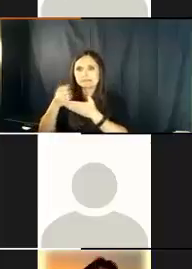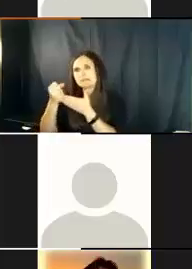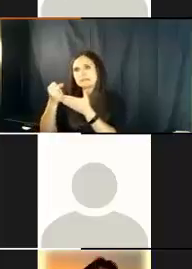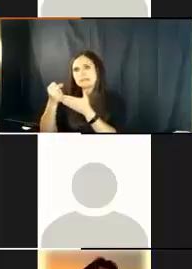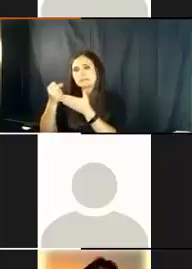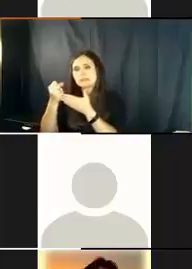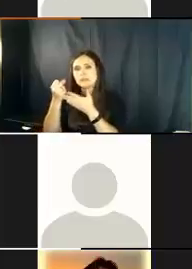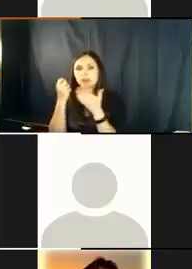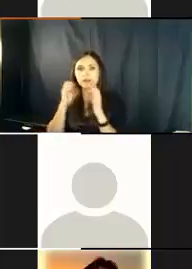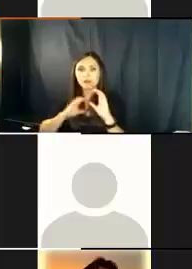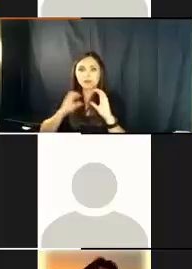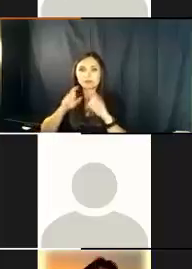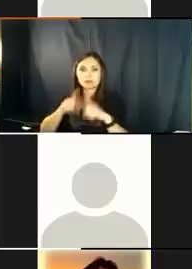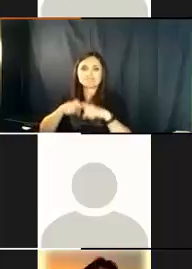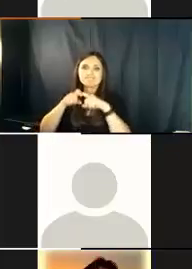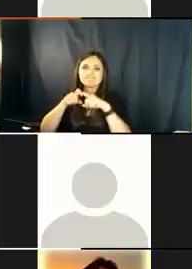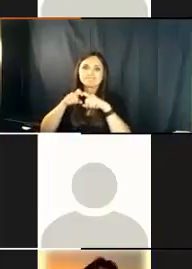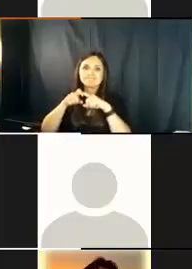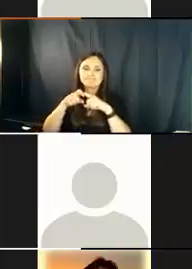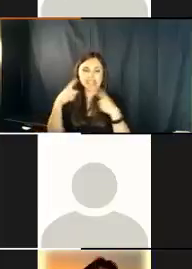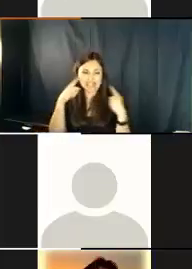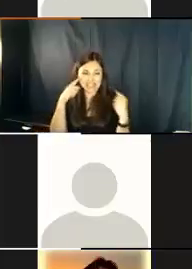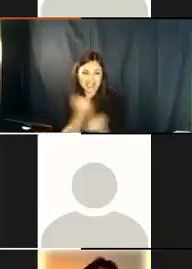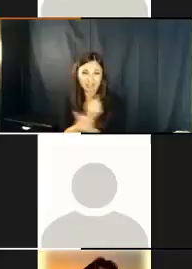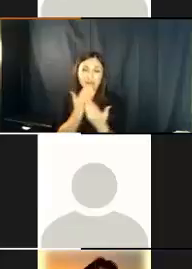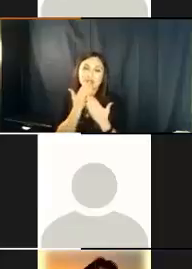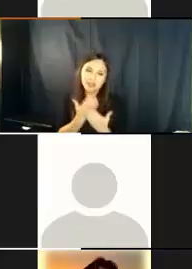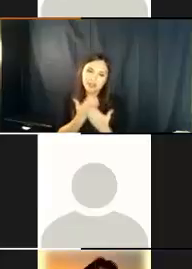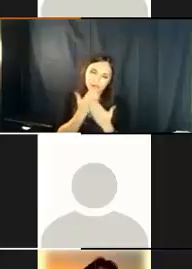But I thank everyone for their great comments.